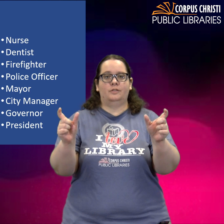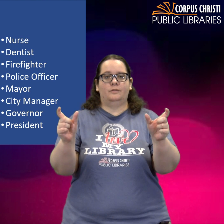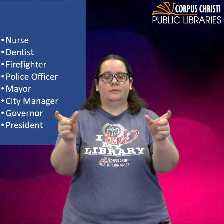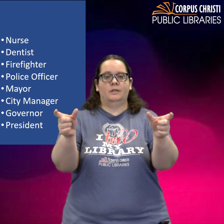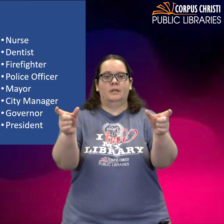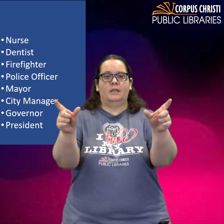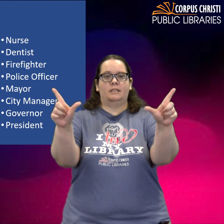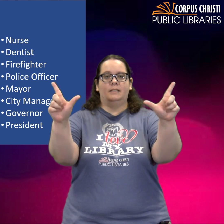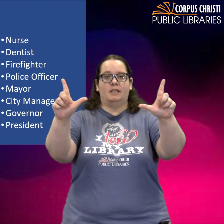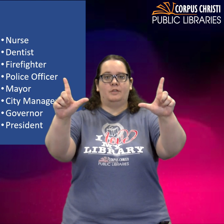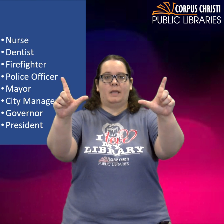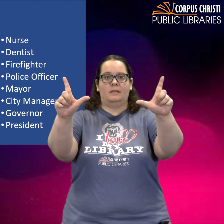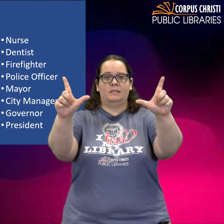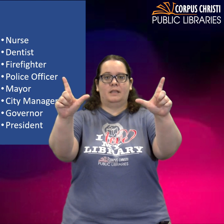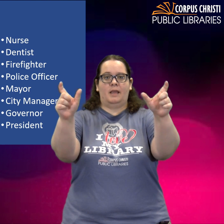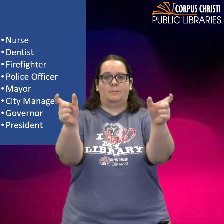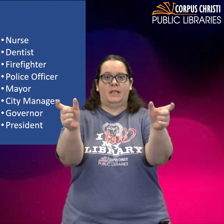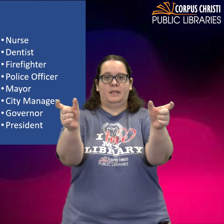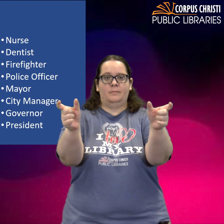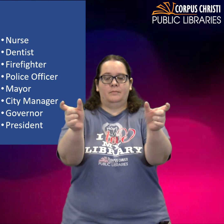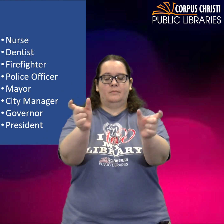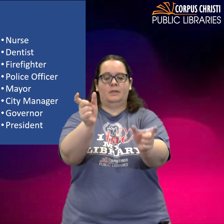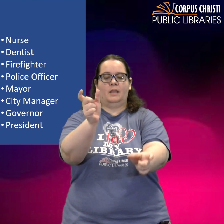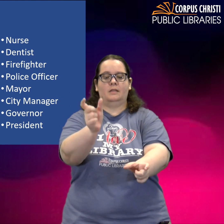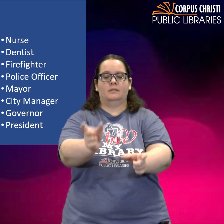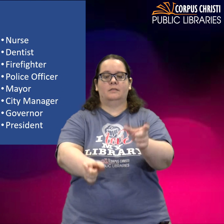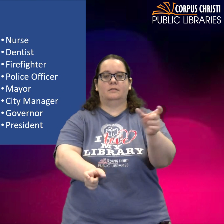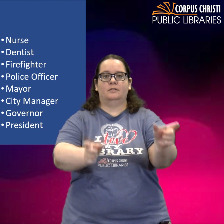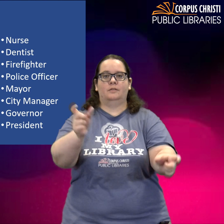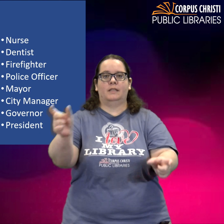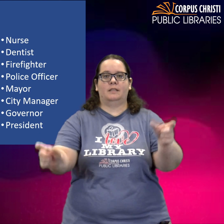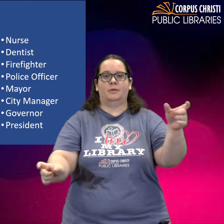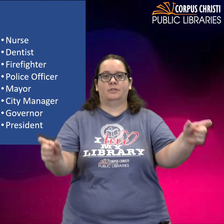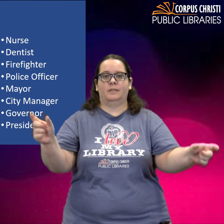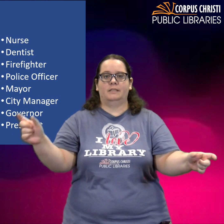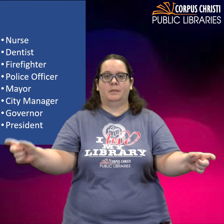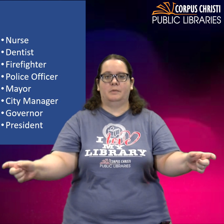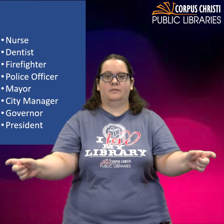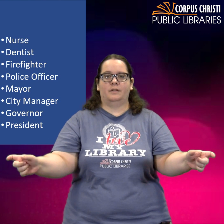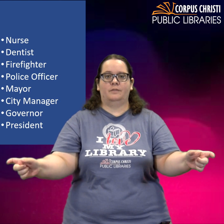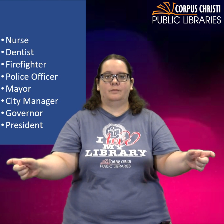do is to take two L's and bend them and do that same motion, place the people in front of you.